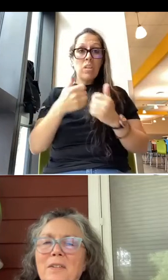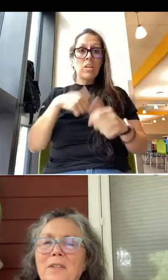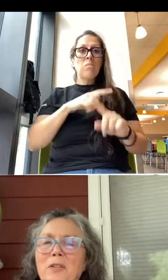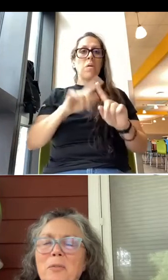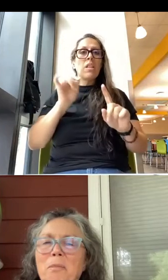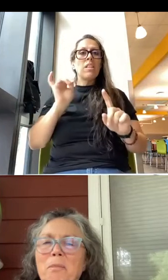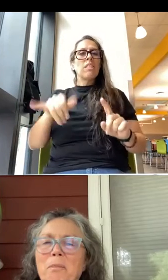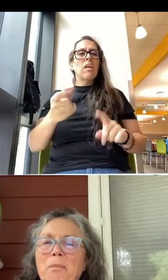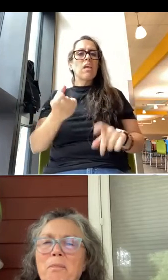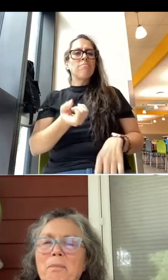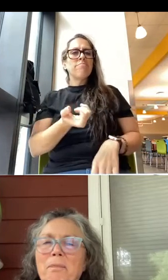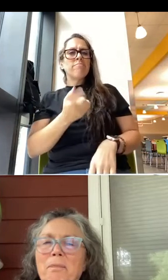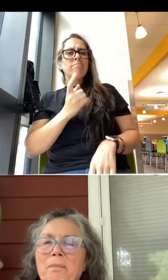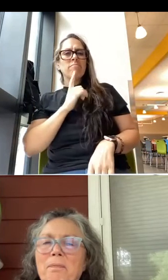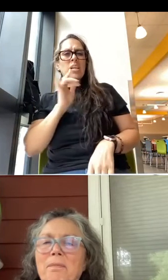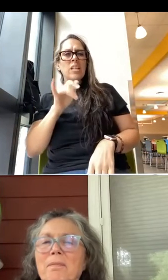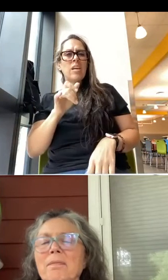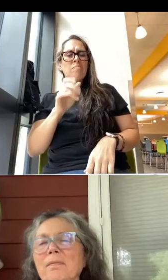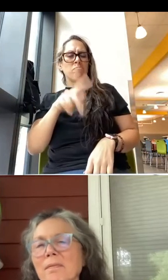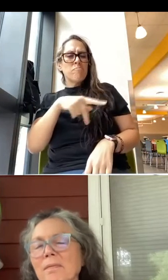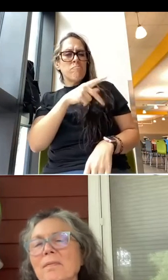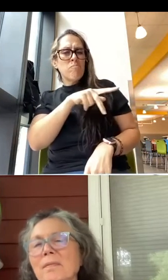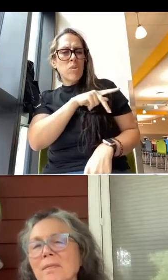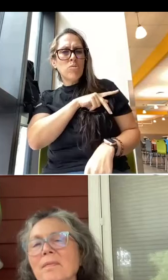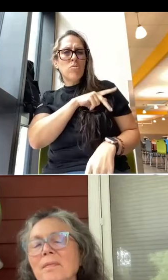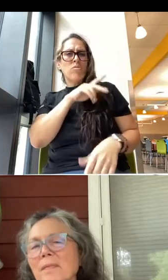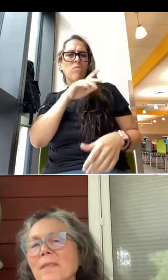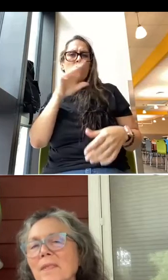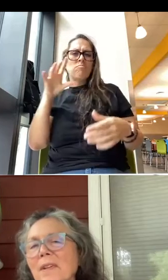undeniable personal aspect of connection, that